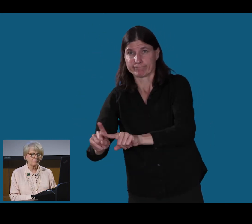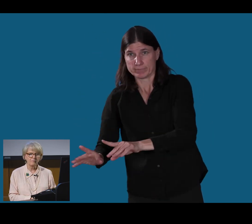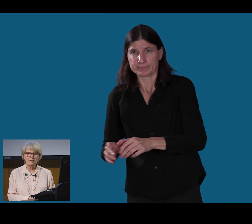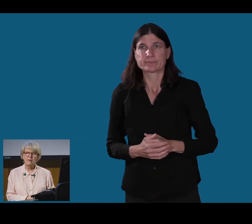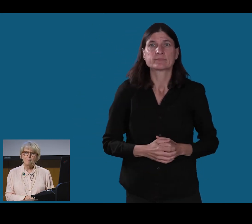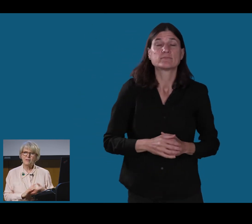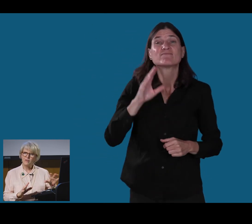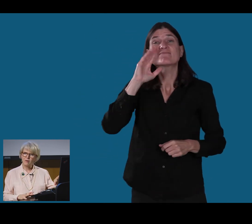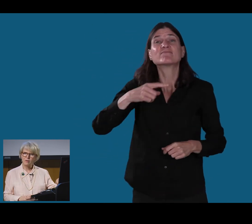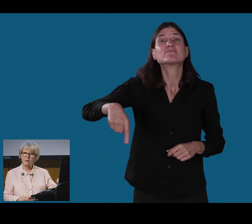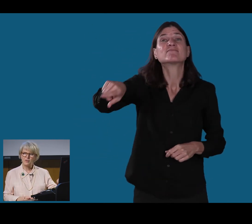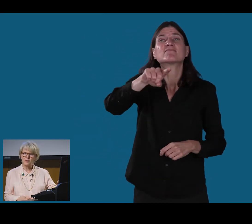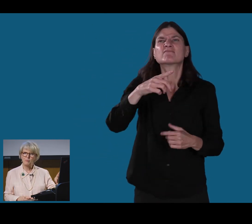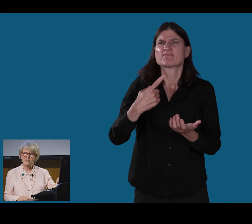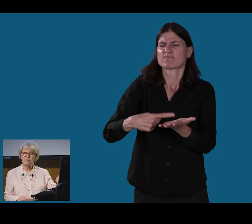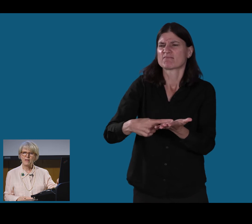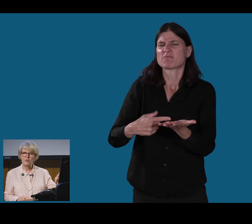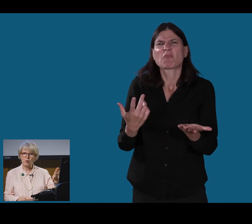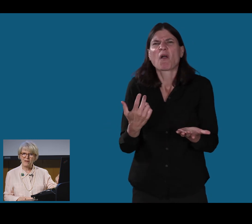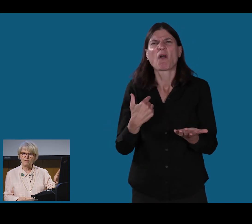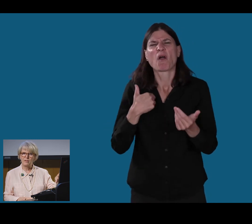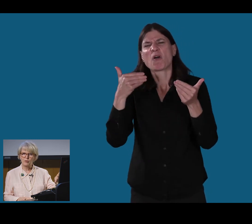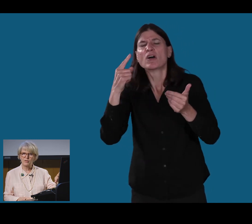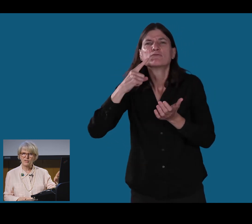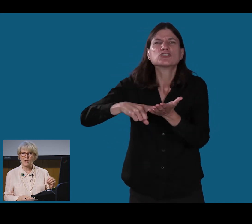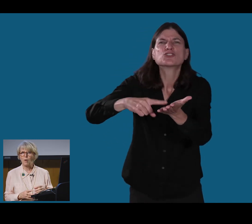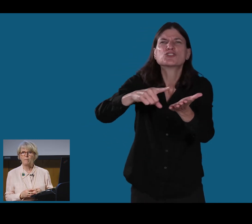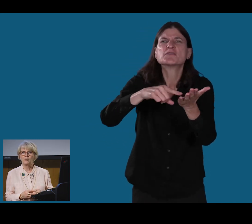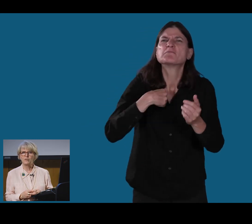But it's not good enough to just specify the domain of interest, to say- “oh I'm interested